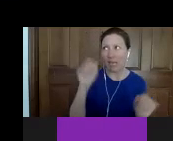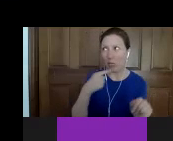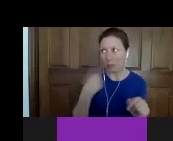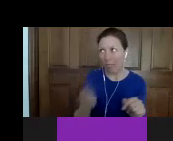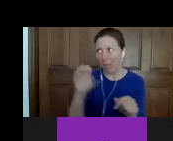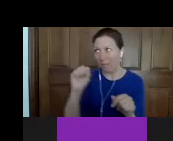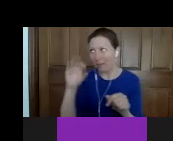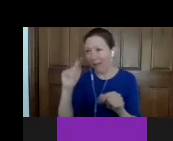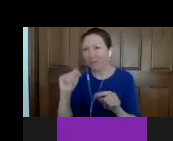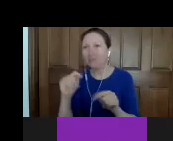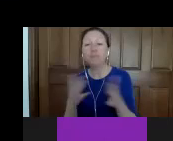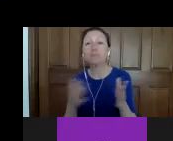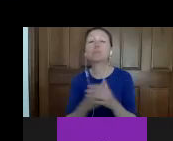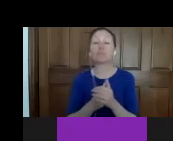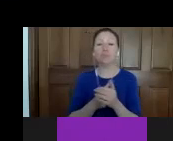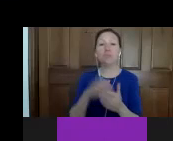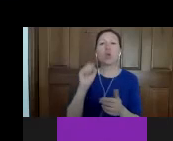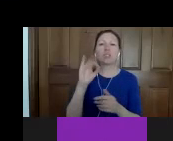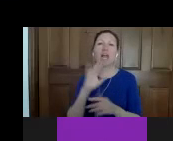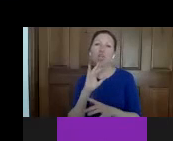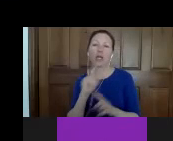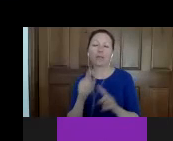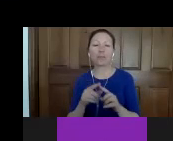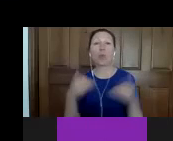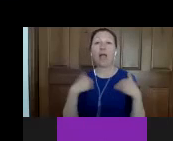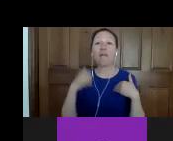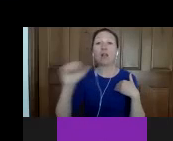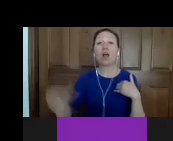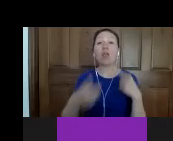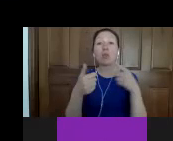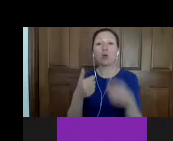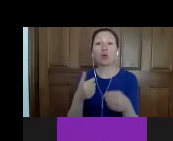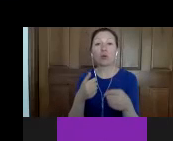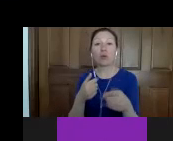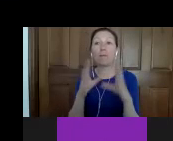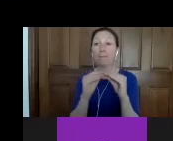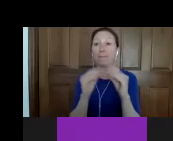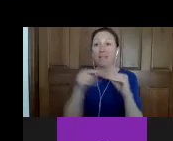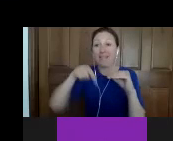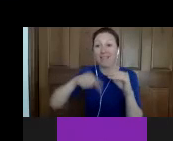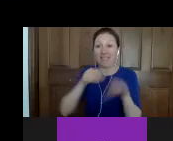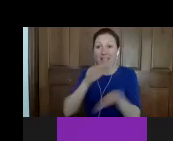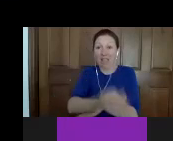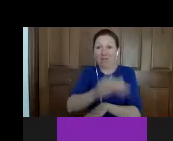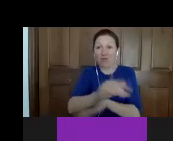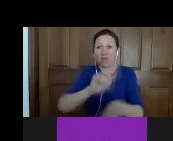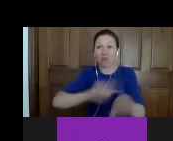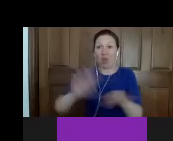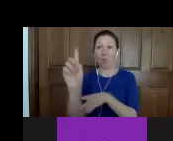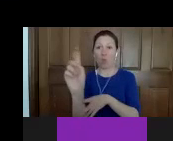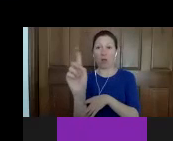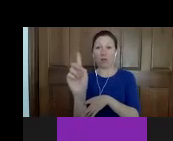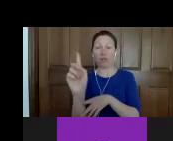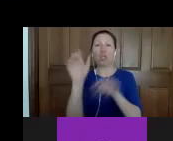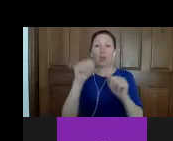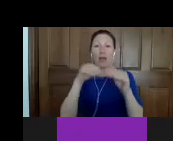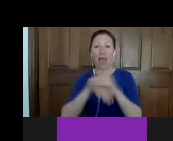I gotcha. We've got a another session this afternoon at 1 o'clock, you can access that,